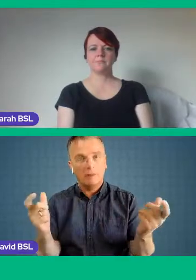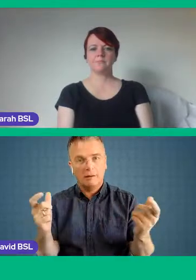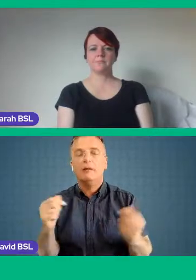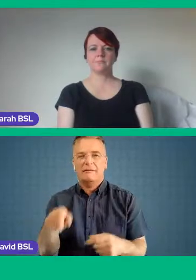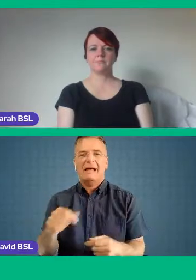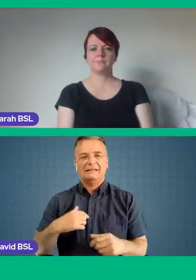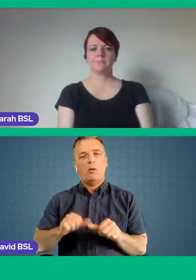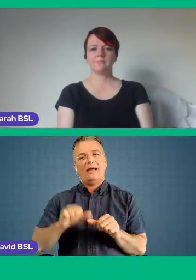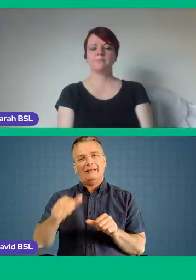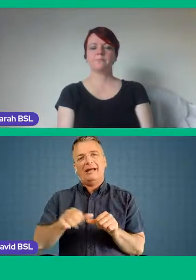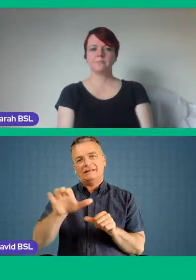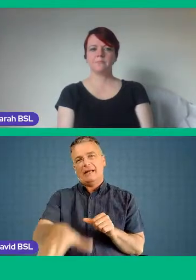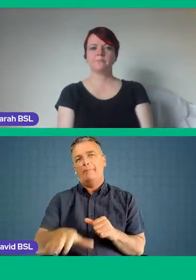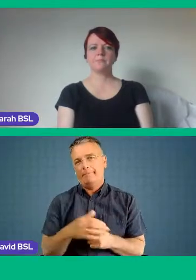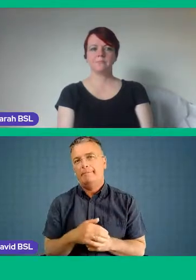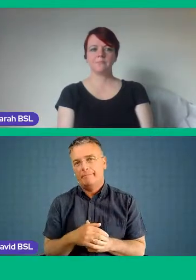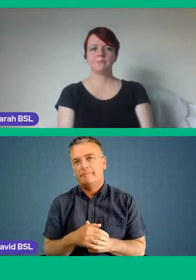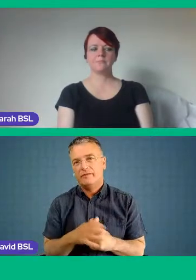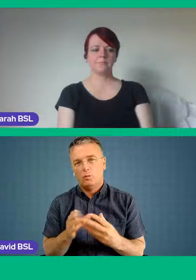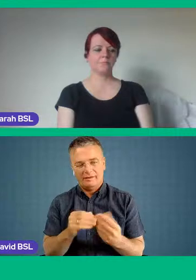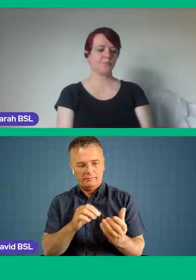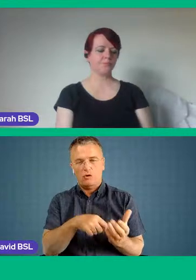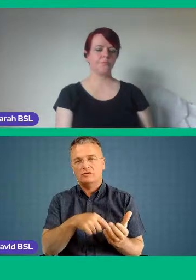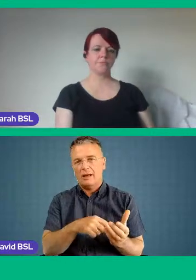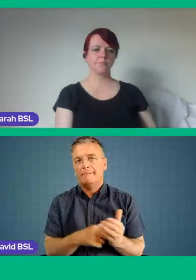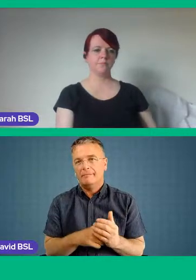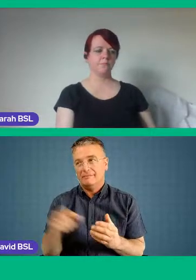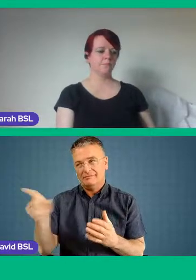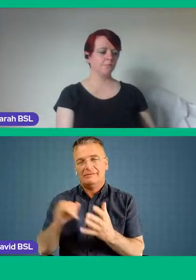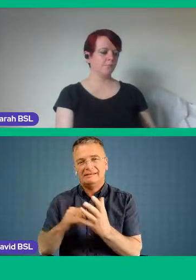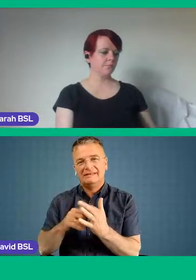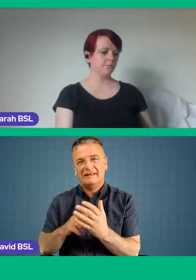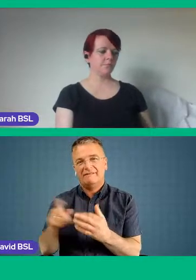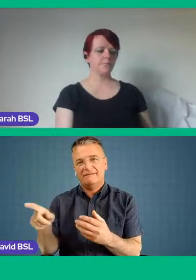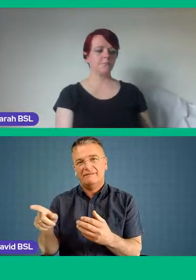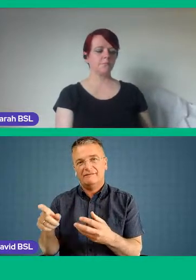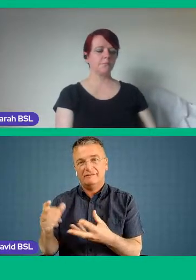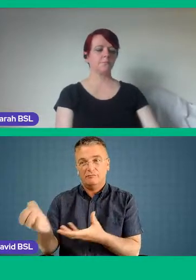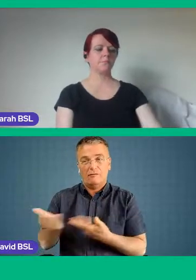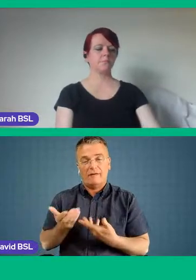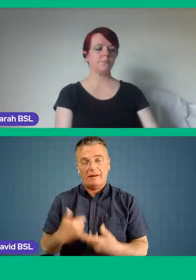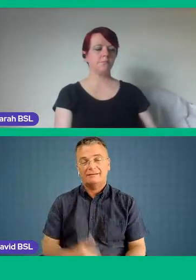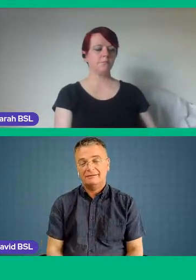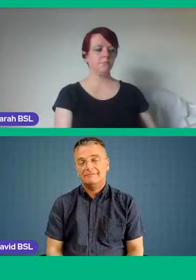next stage with the prototype that Steve has delivered so far. Brilliant, thank you so much.